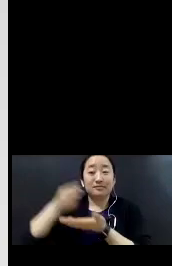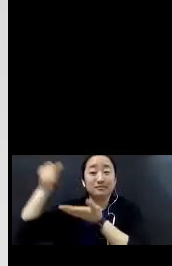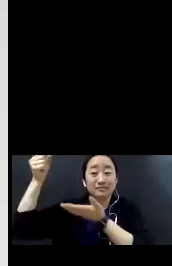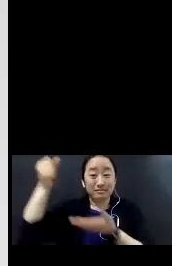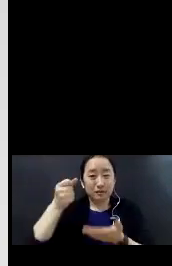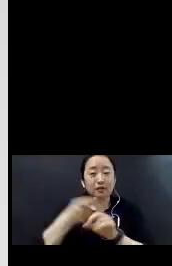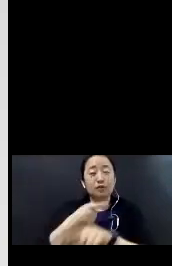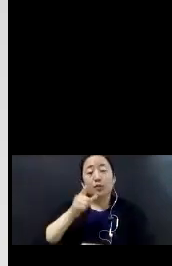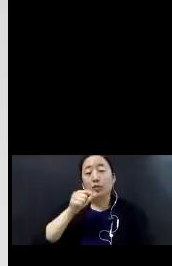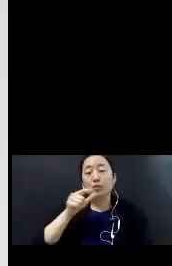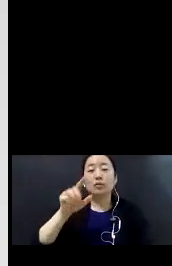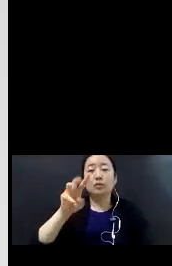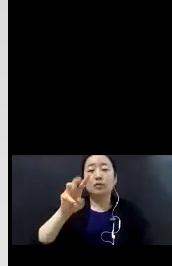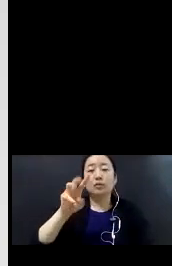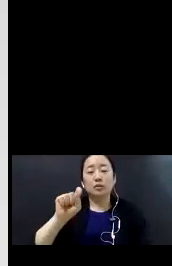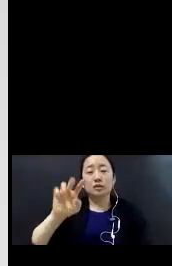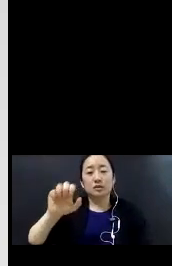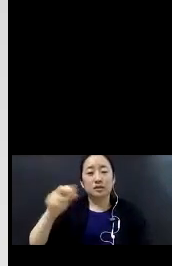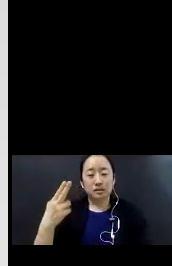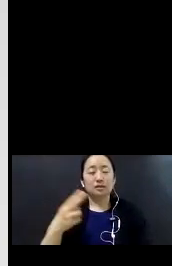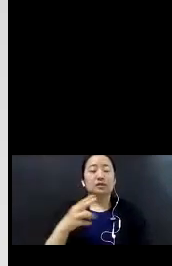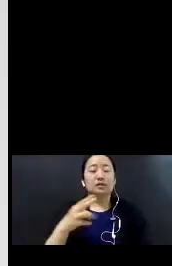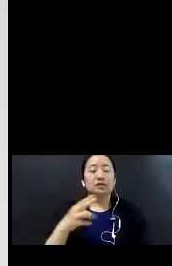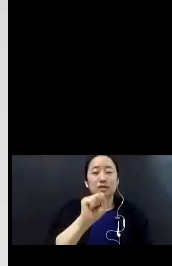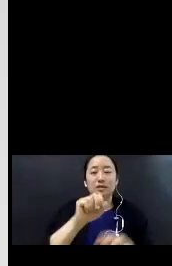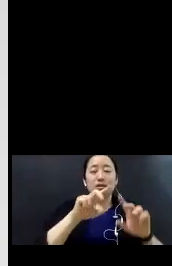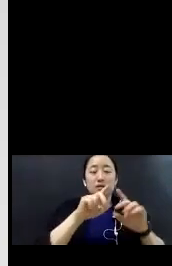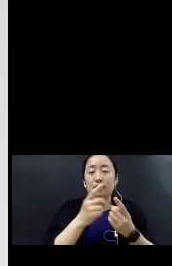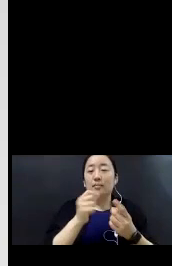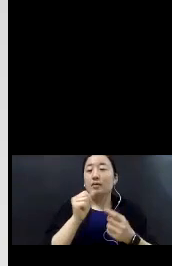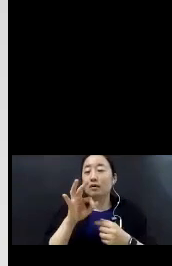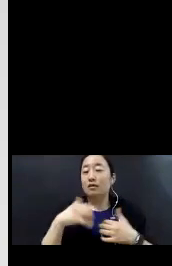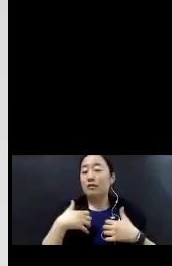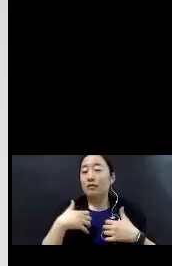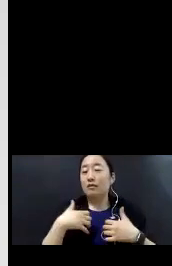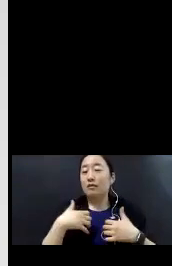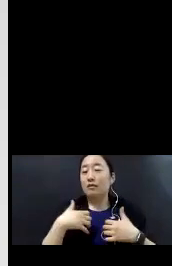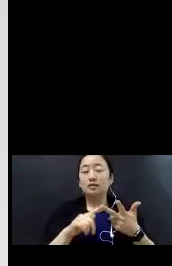WisTECH VIA WISCONSIN DEPARTMENT OF HEALTH SERVICES, THE BUREAU OF AGING AND DISABILITY